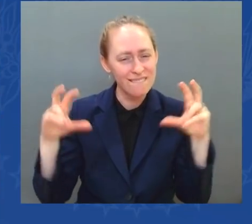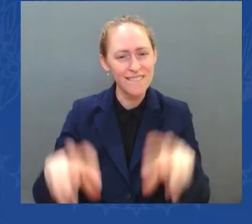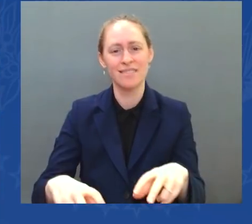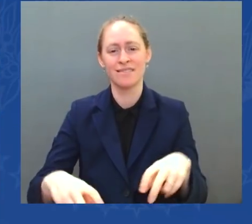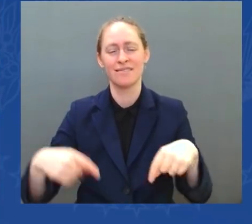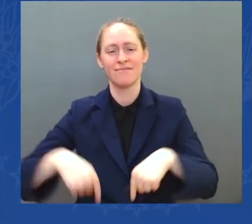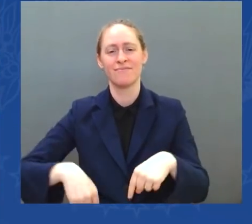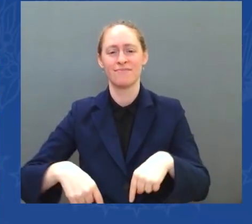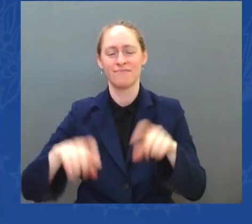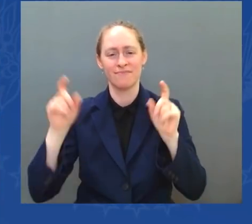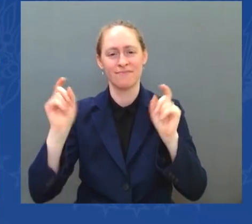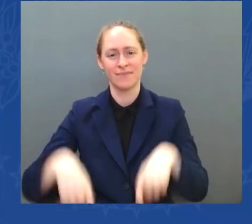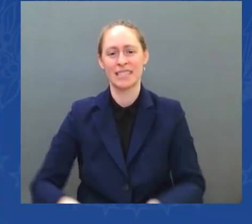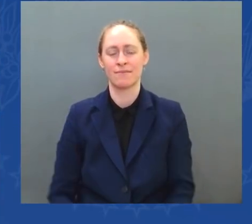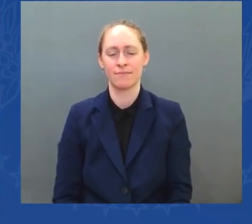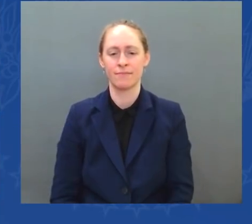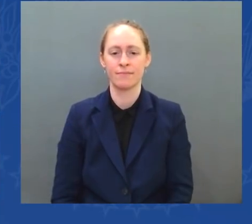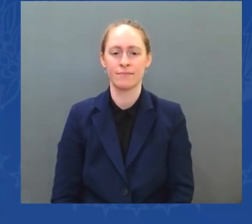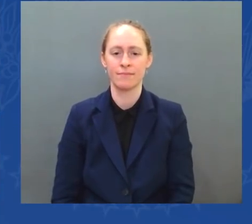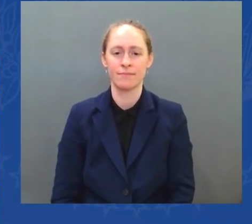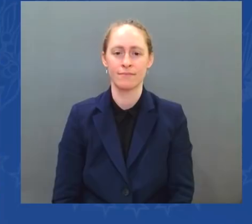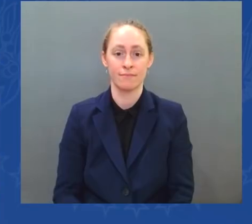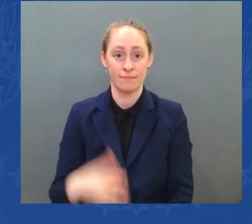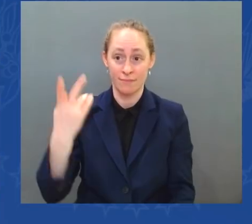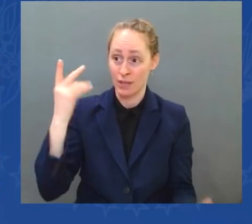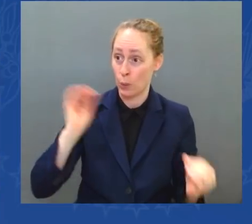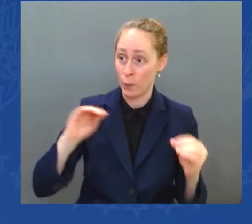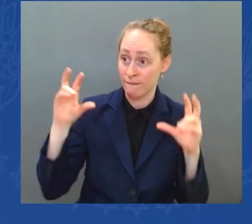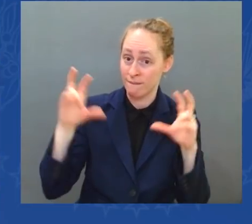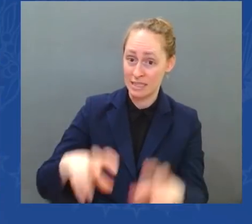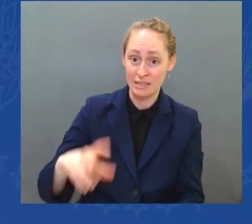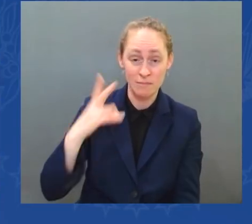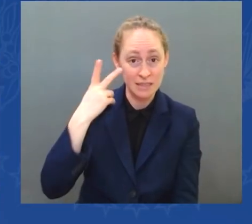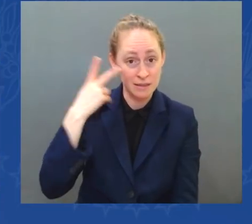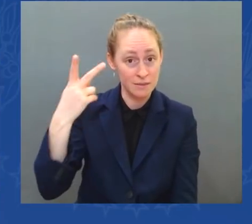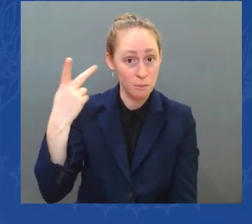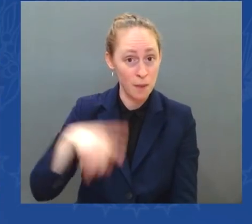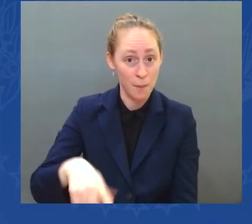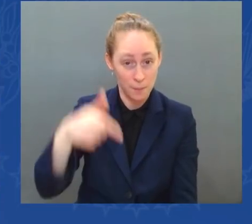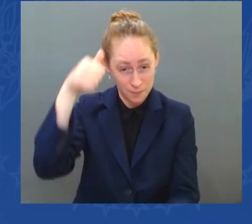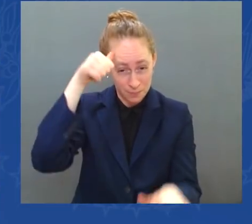You or your parents remember what it felt like when industries like the textile industry started to decline.